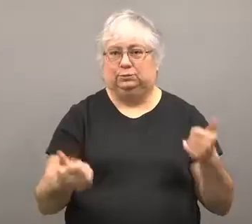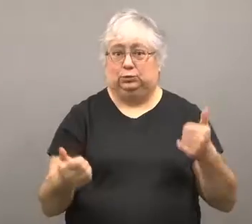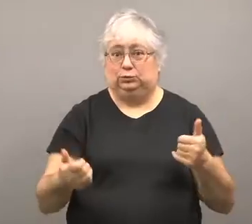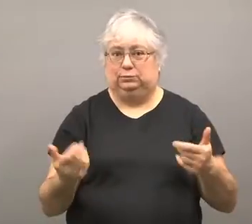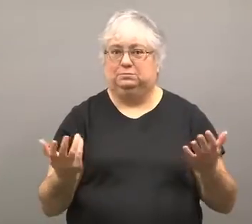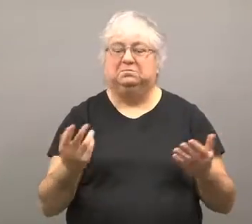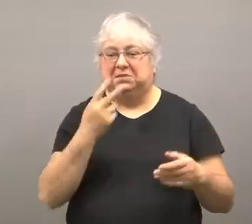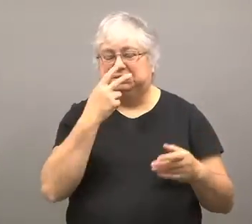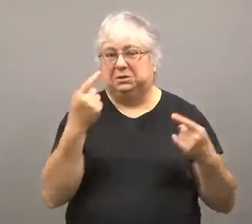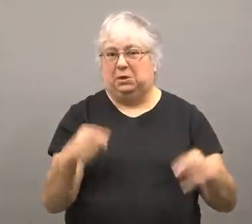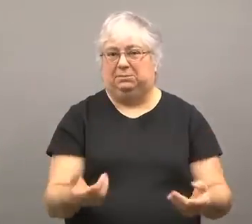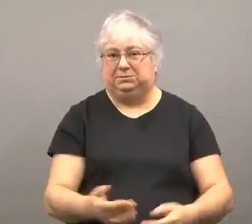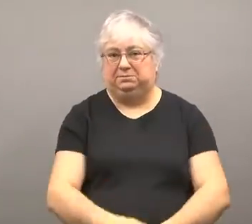We'll see what happens.